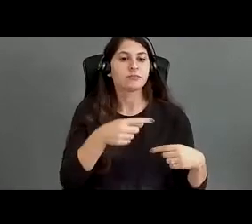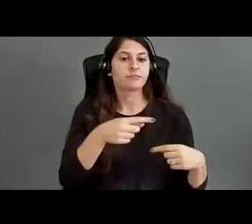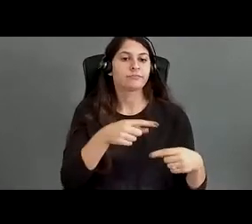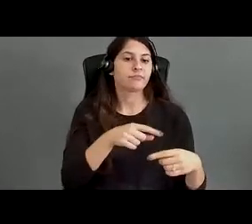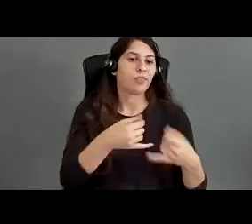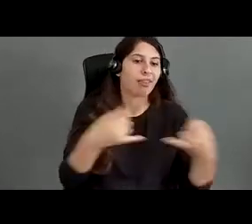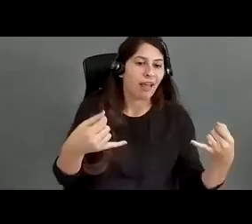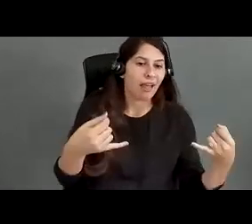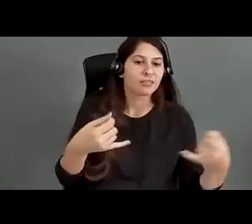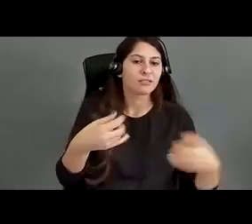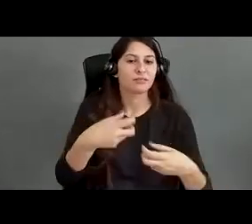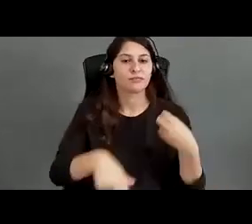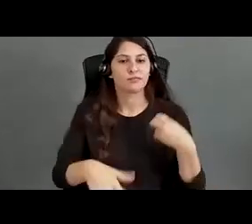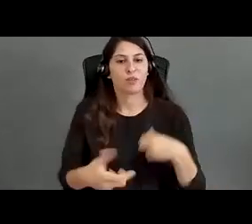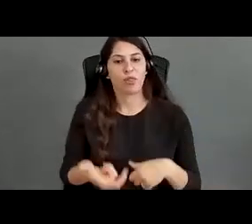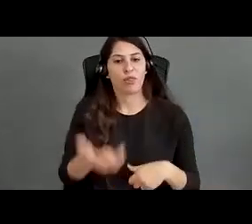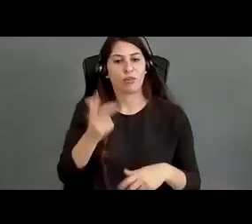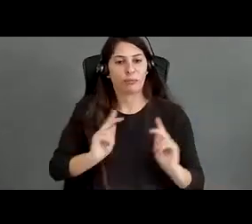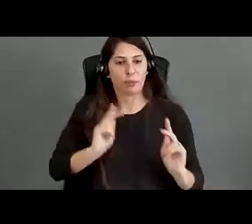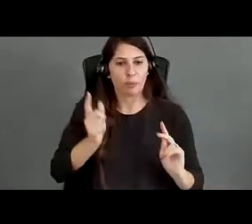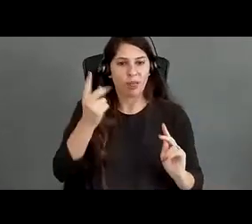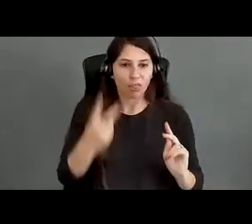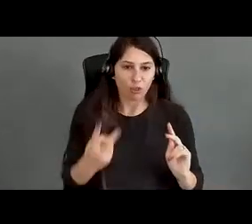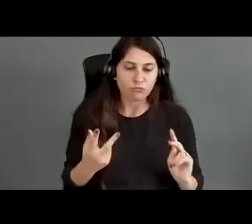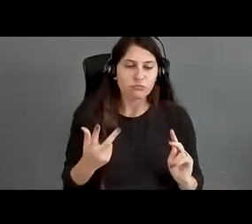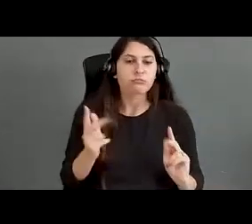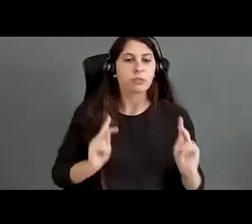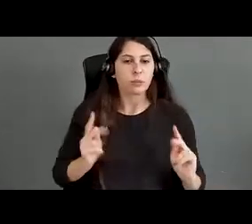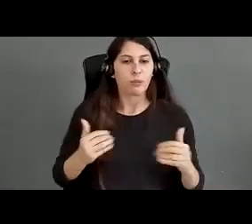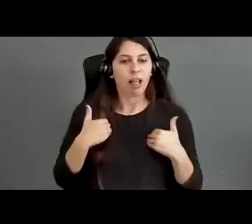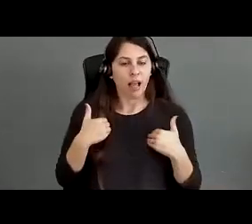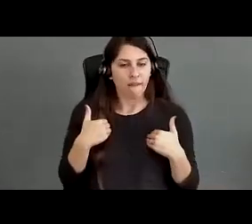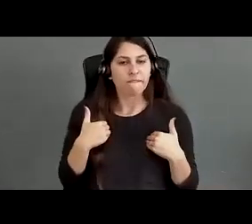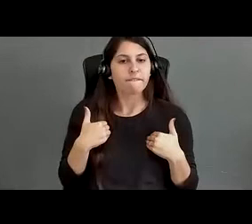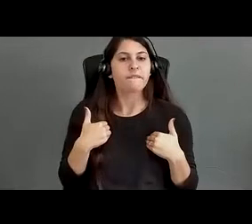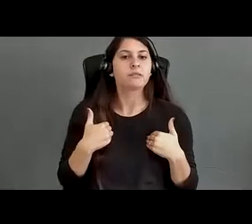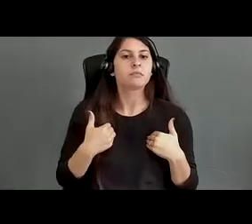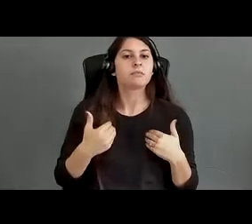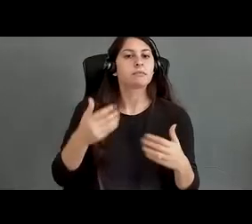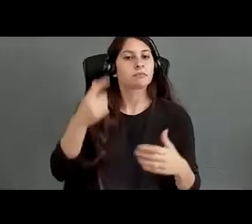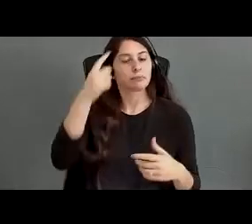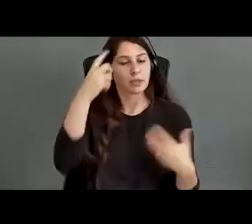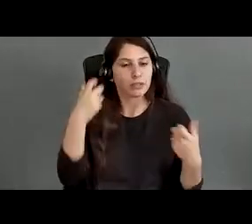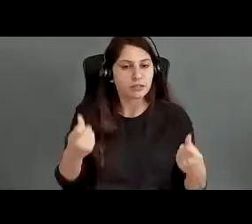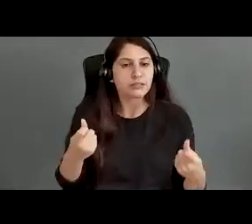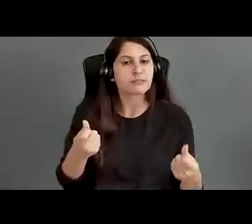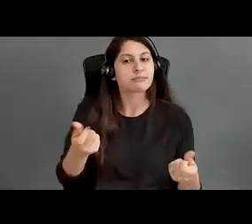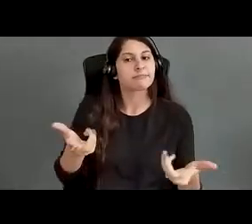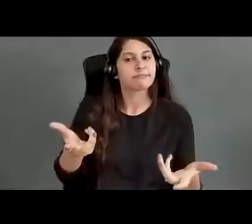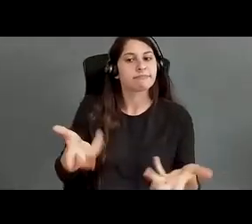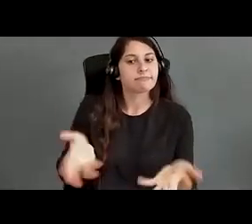of the people with serious mental illness who seek treatment and get enrolled in treatment, stay engaged.